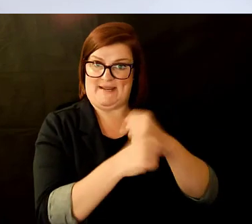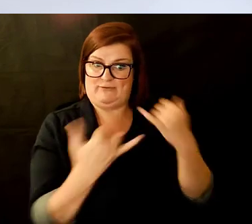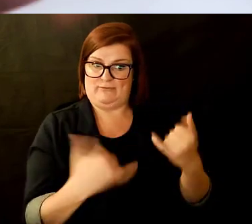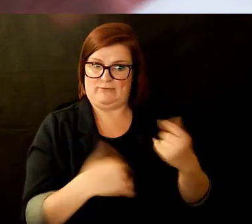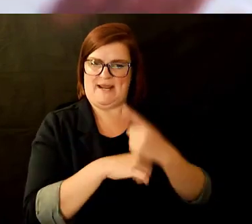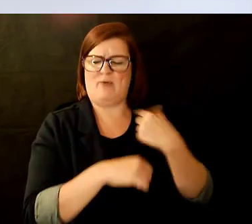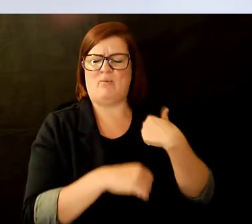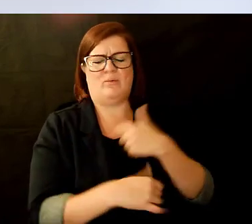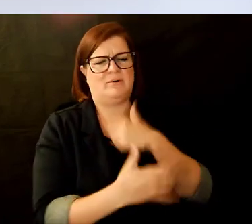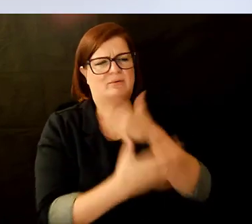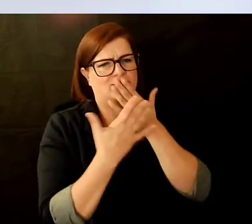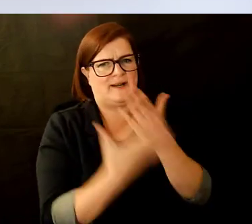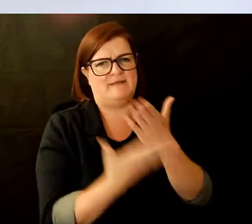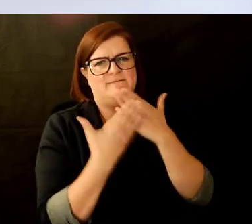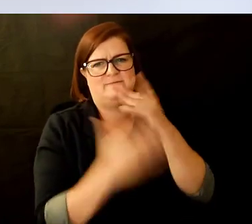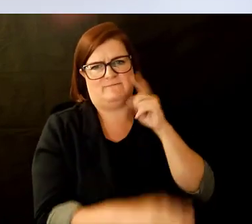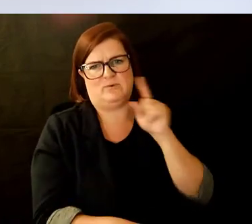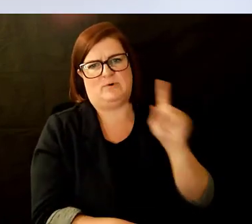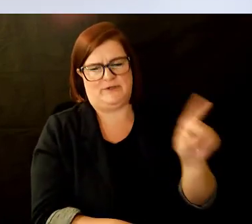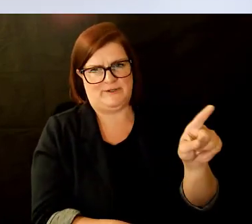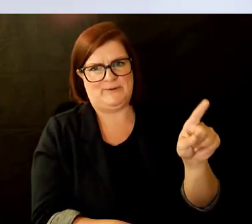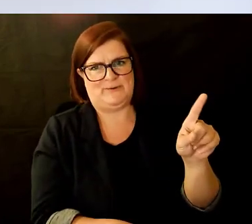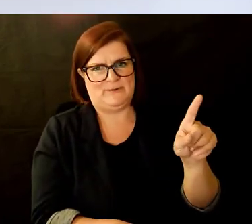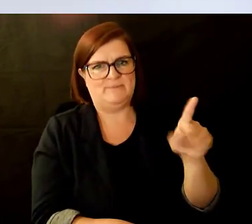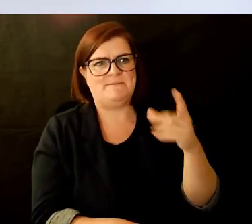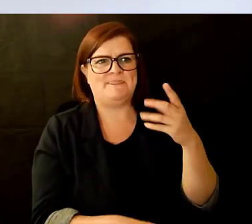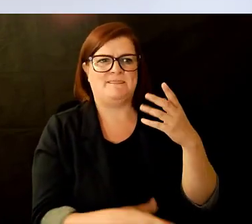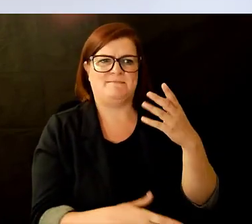on behalf of the people and communities we serve.